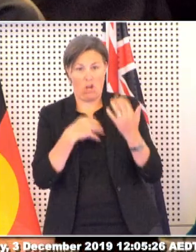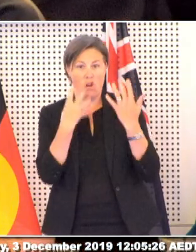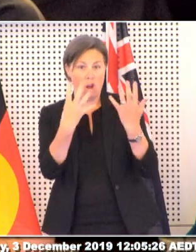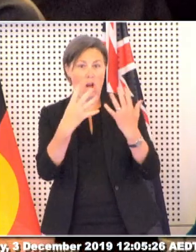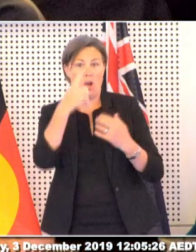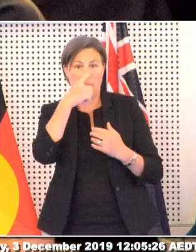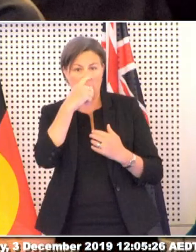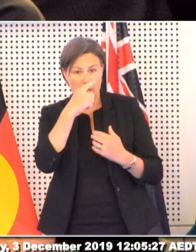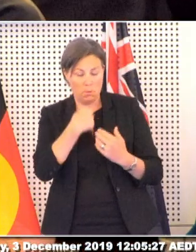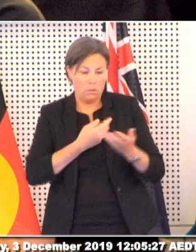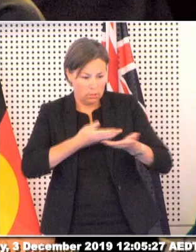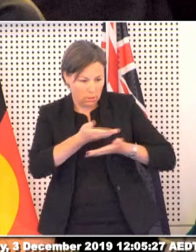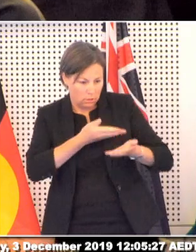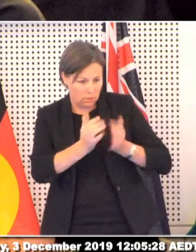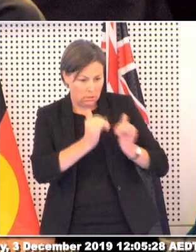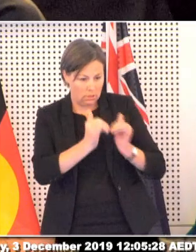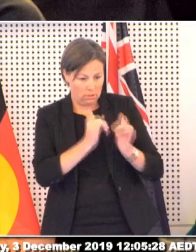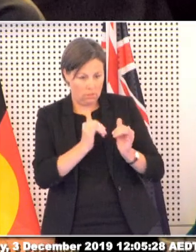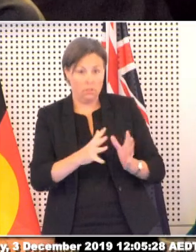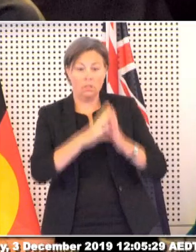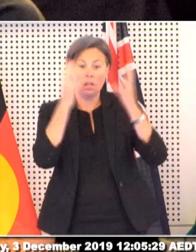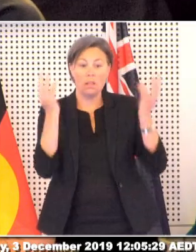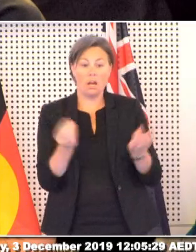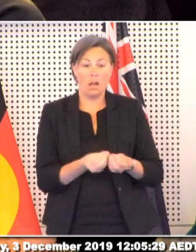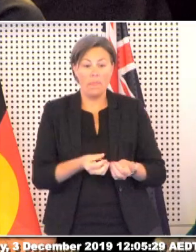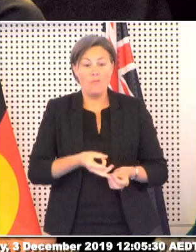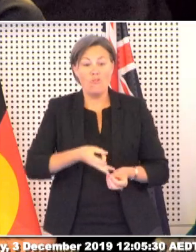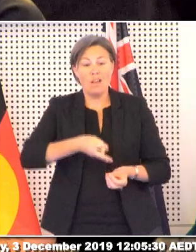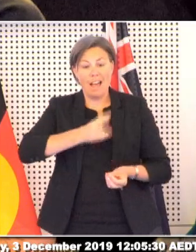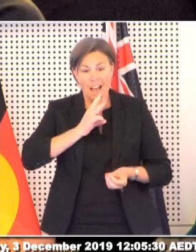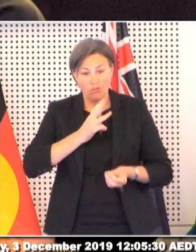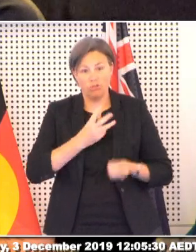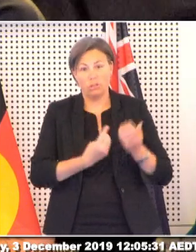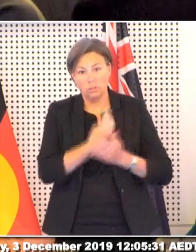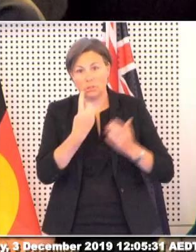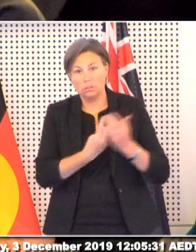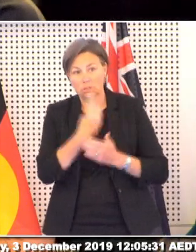over 300 incidents of abuse across those nine people but there were – the service